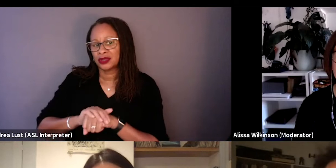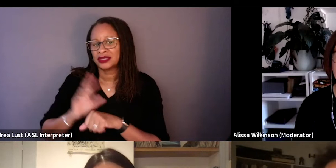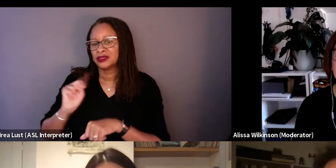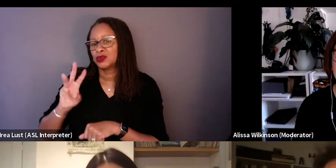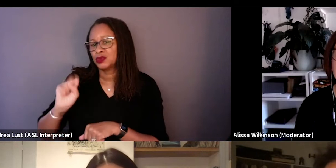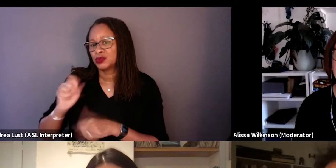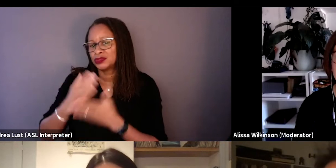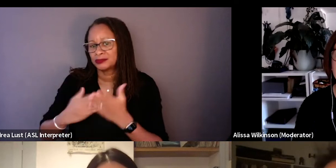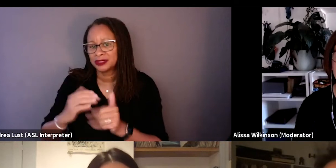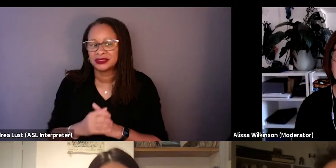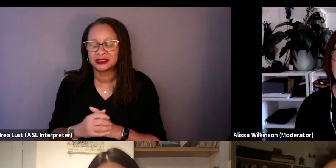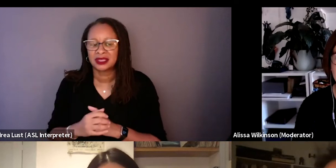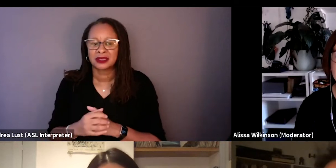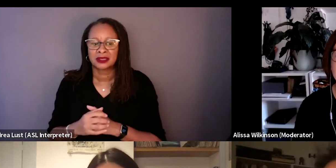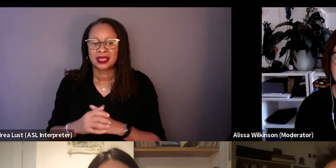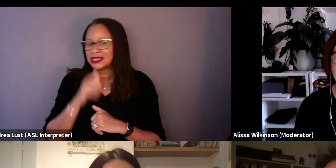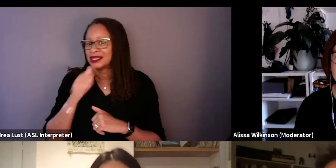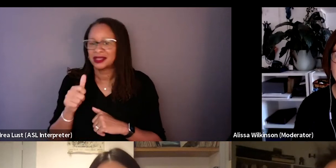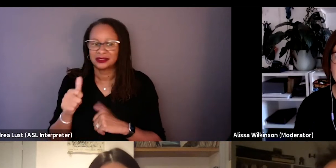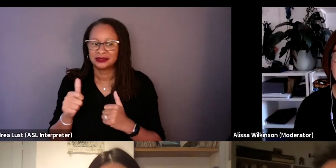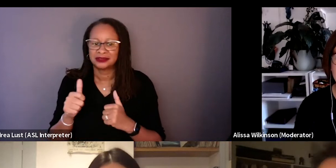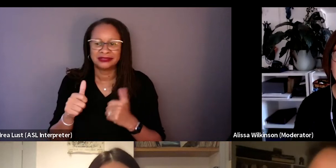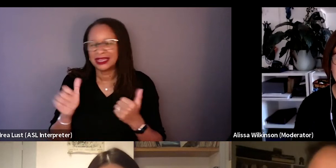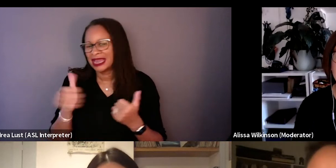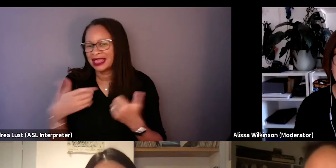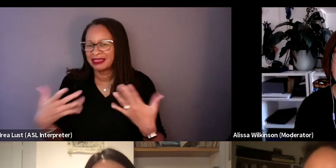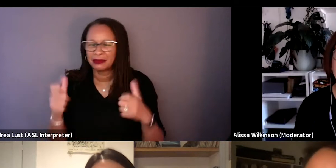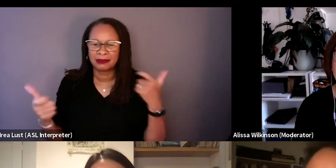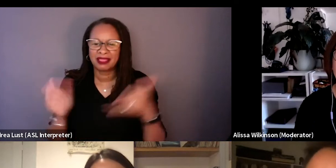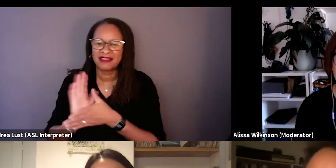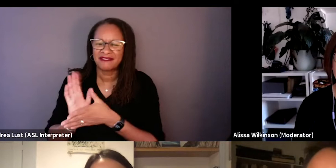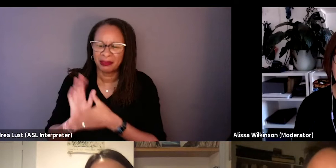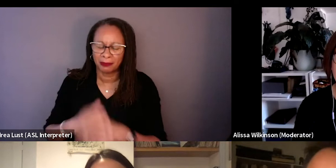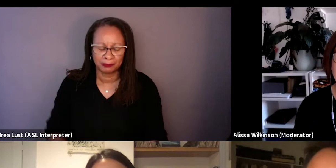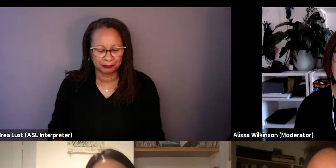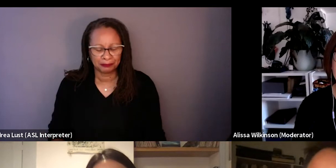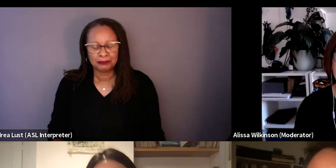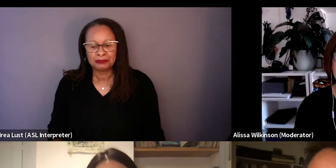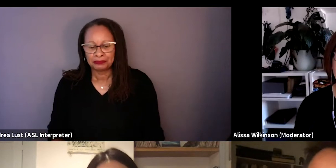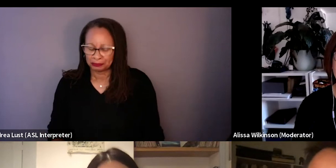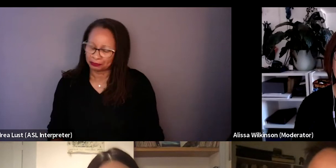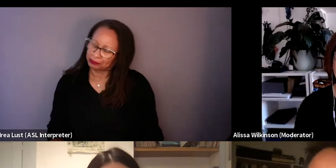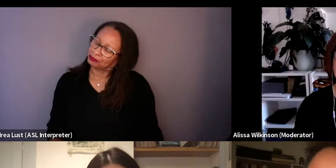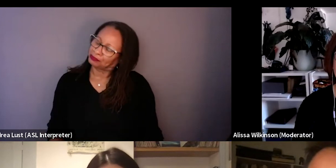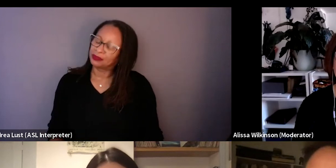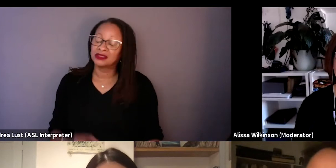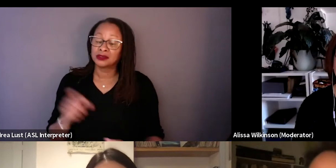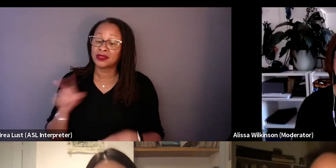on reportage, not longer, not anything like the film we made. So they, they thought it might be quick,